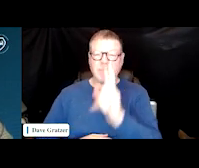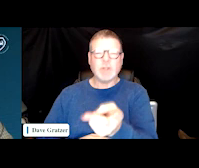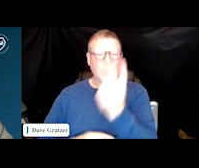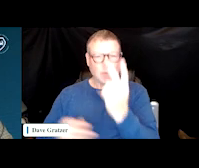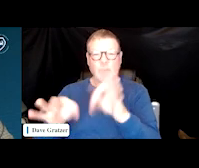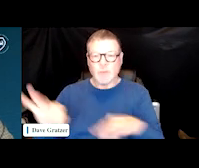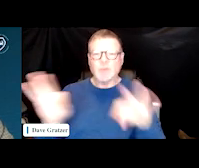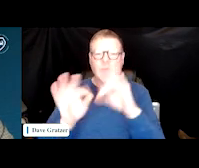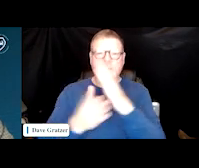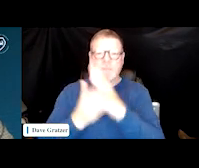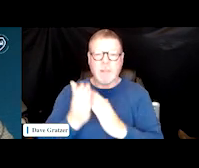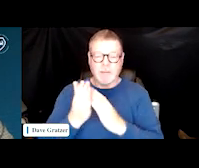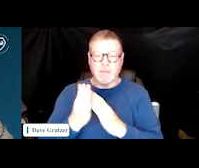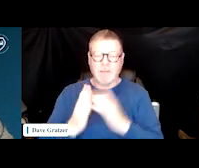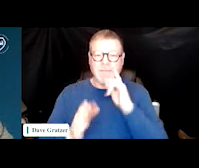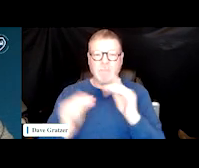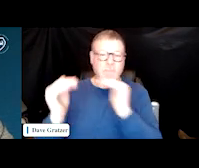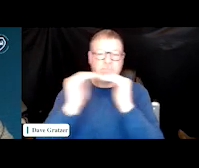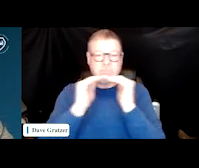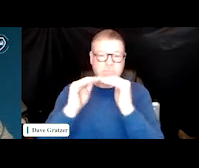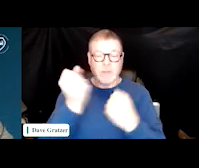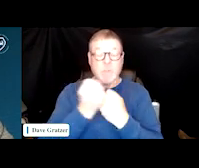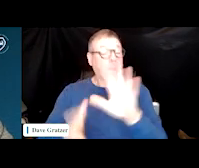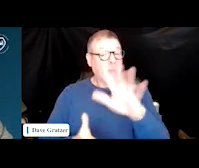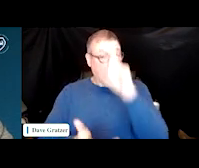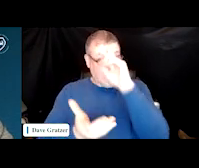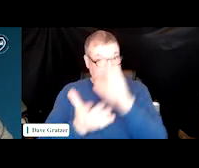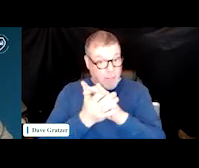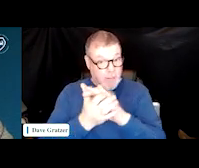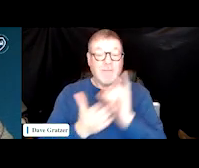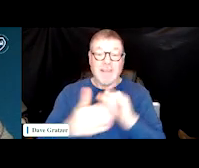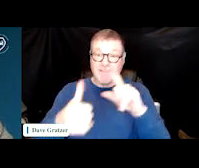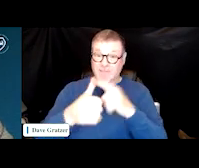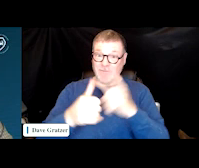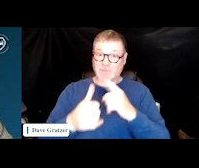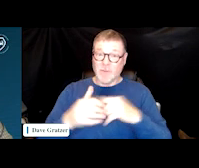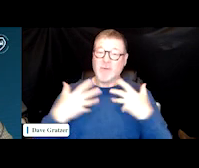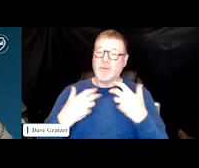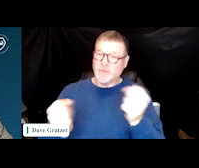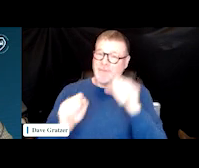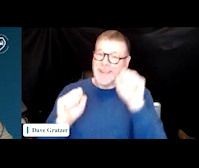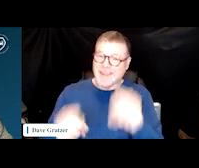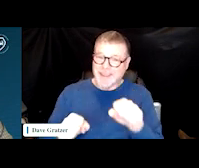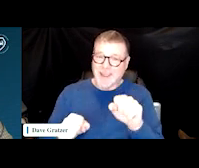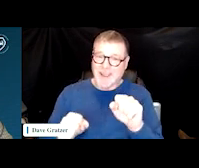to peer support. The first involves believing that recovery is possible for people with behavioral health conditions.